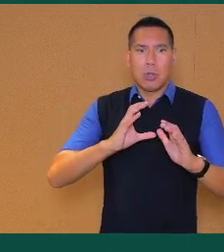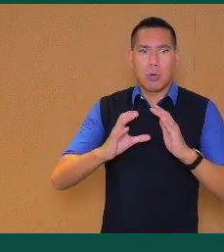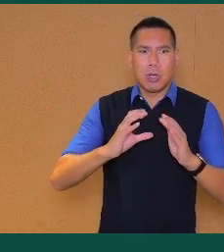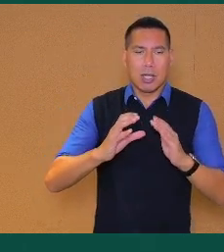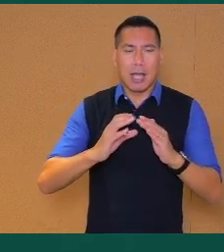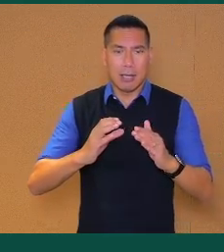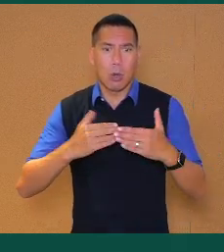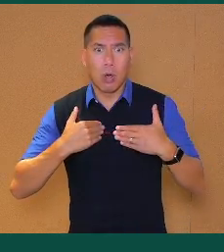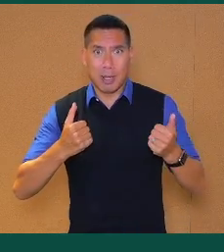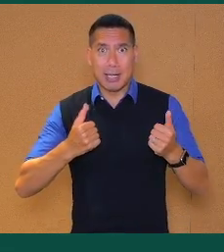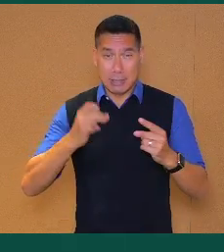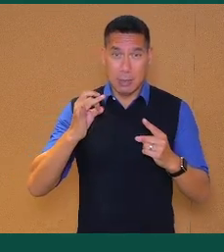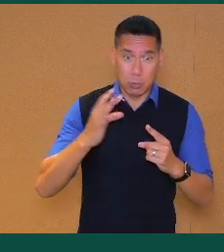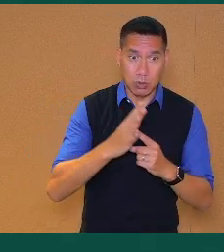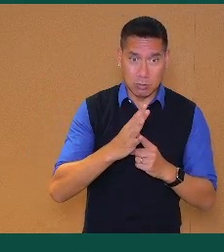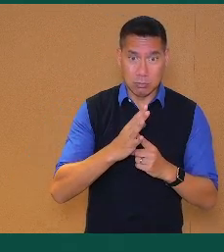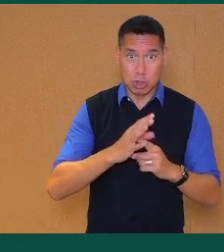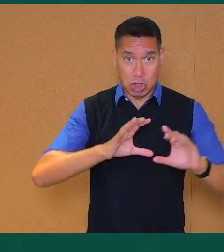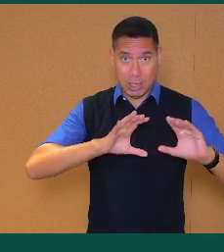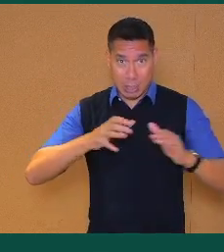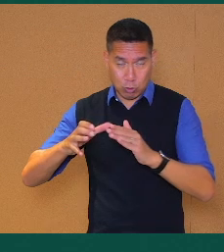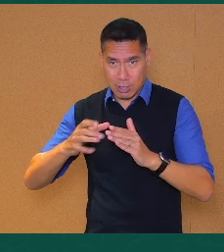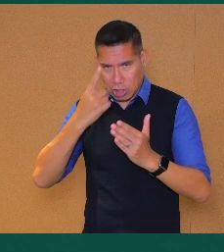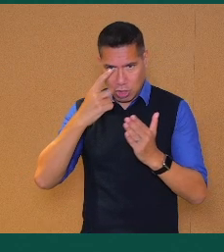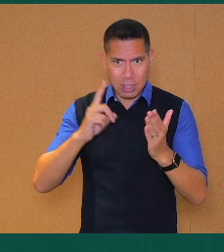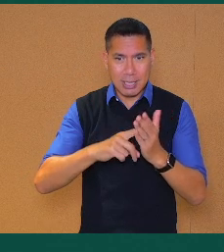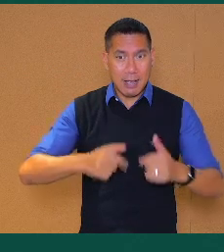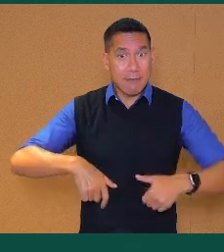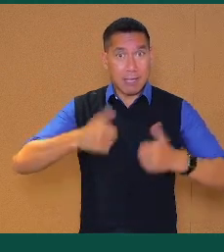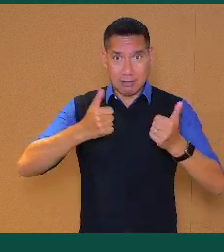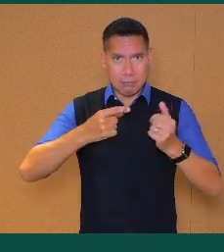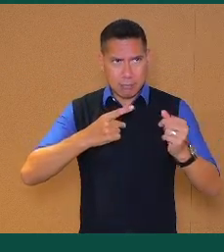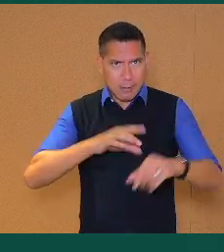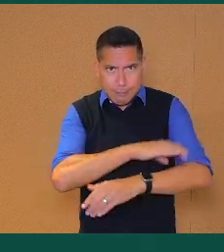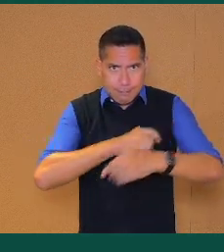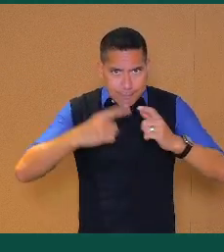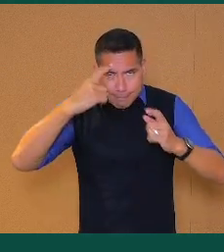The way we communicate about health and well-being matters. This category acknowledges an effective and innovative health